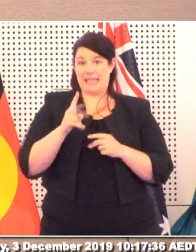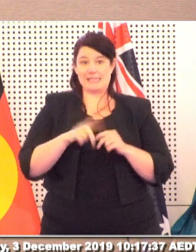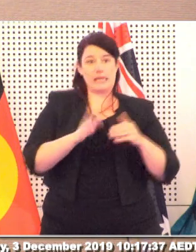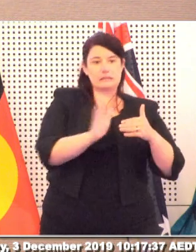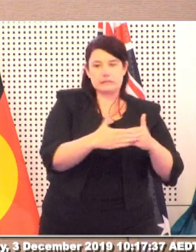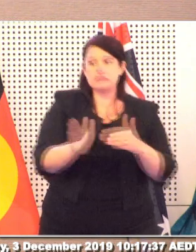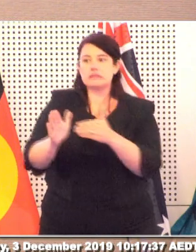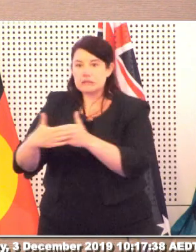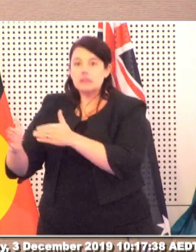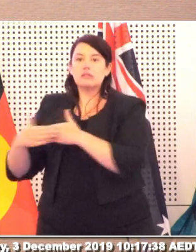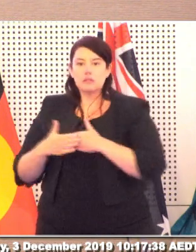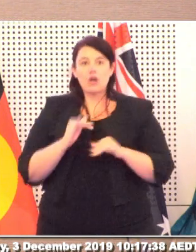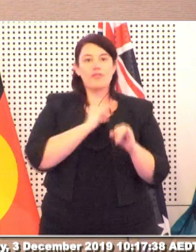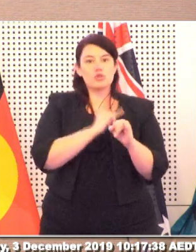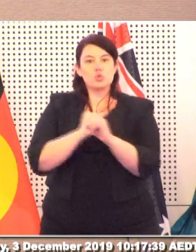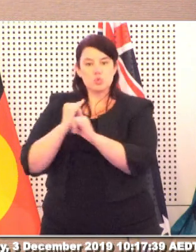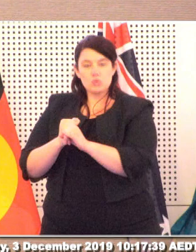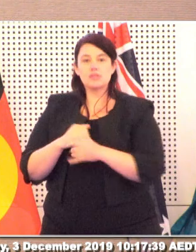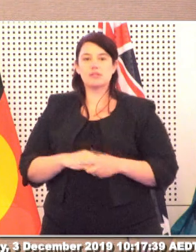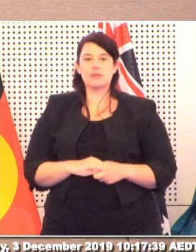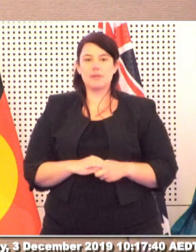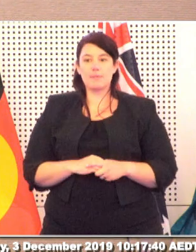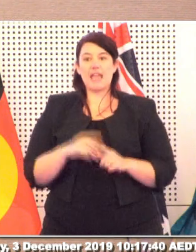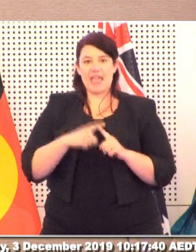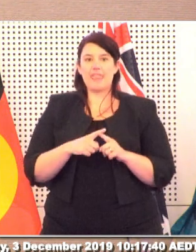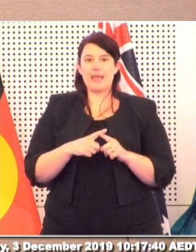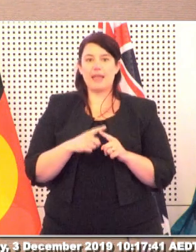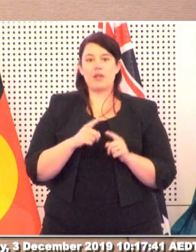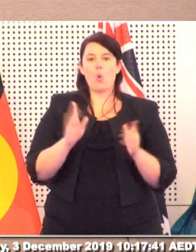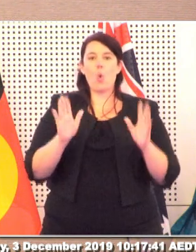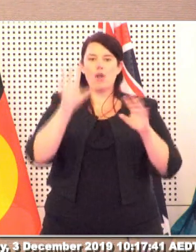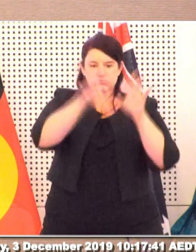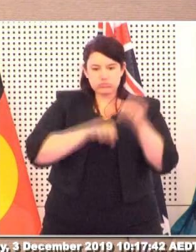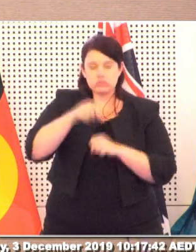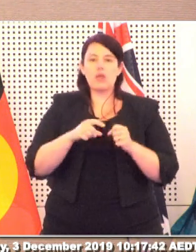closures and more significant redevelopments of institutions.